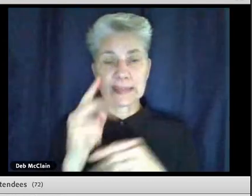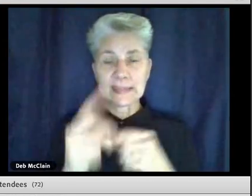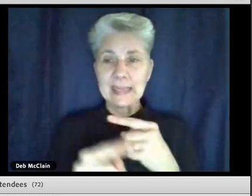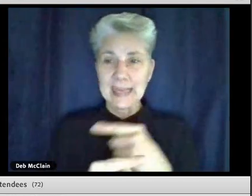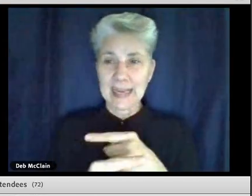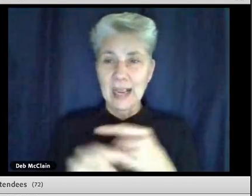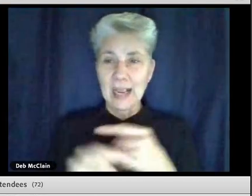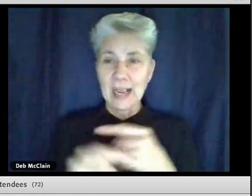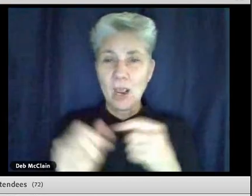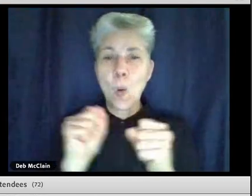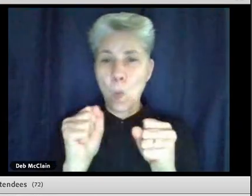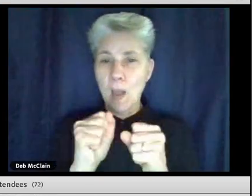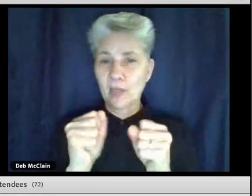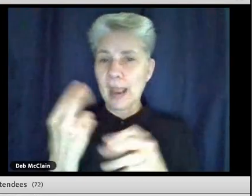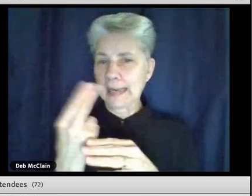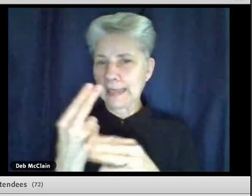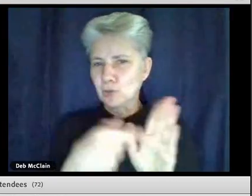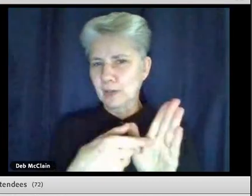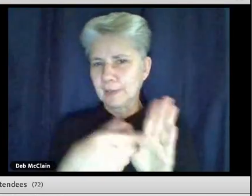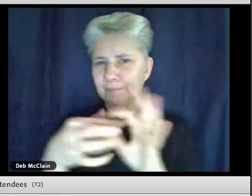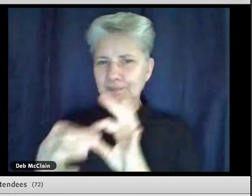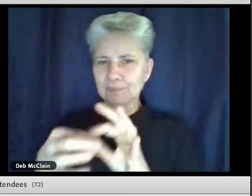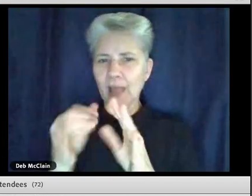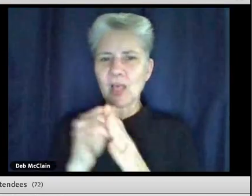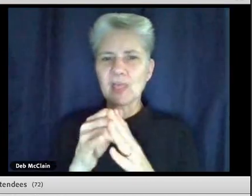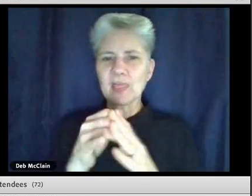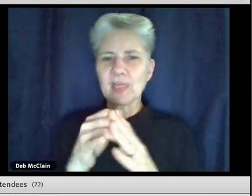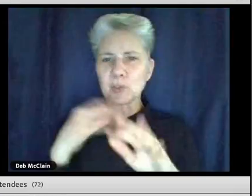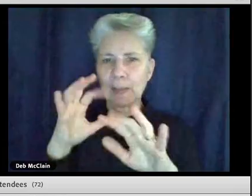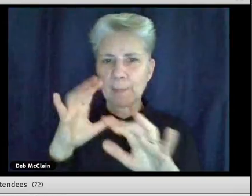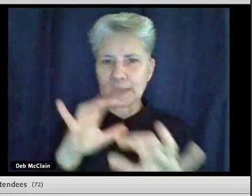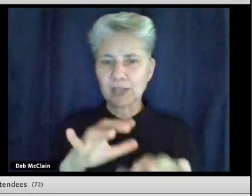and so, yes, I did spend the night in the library. You can see here this is the Weather Underground